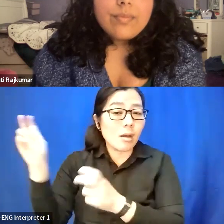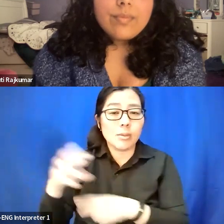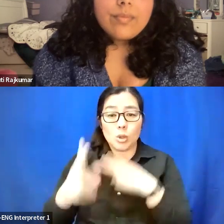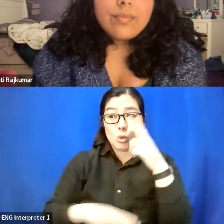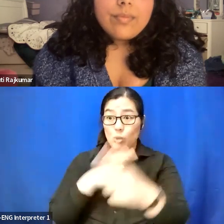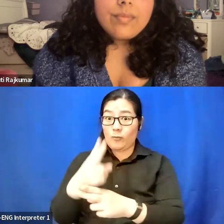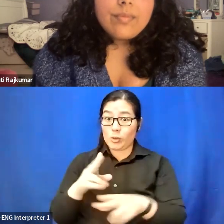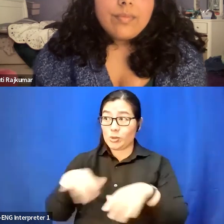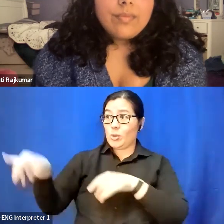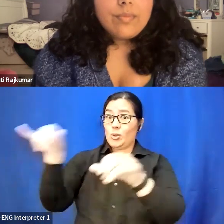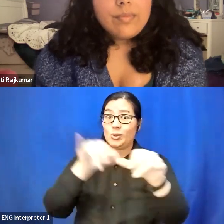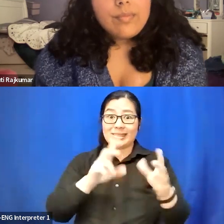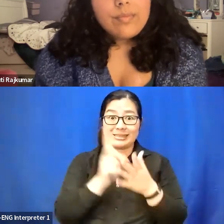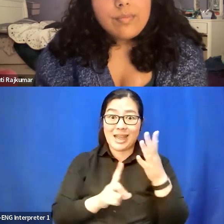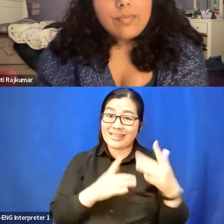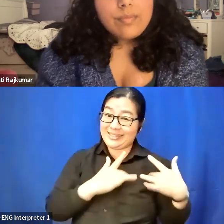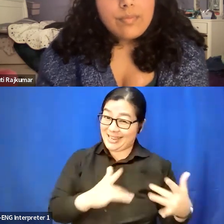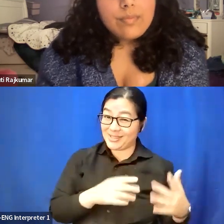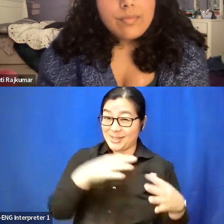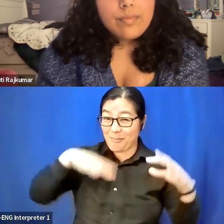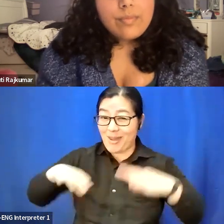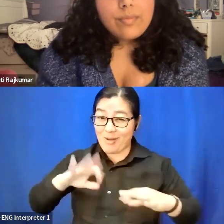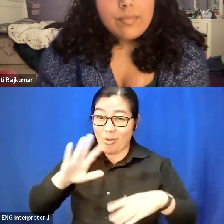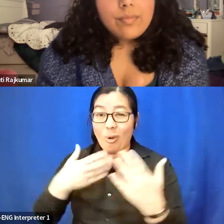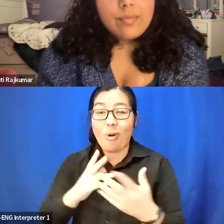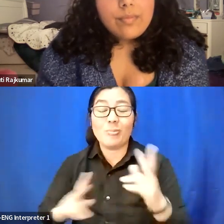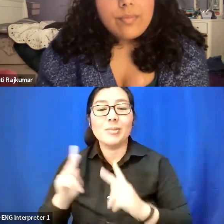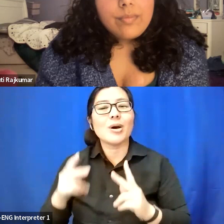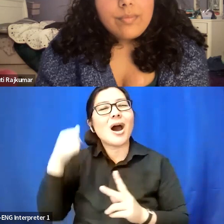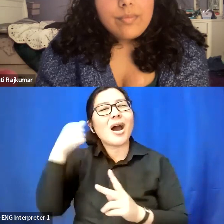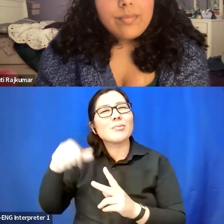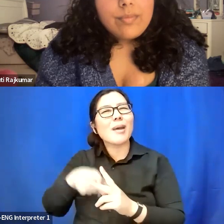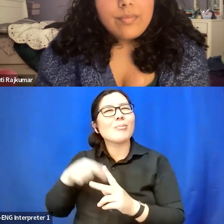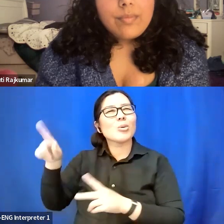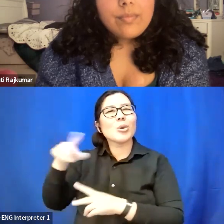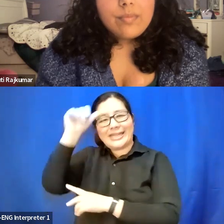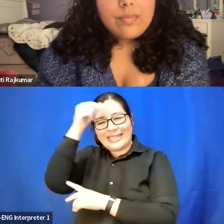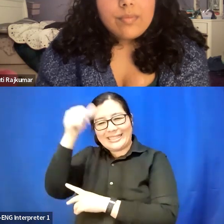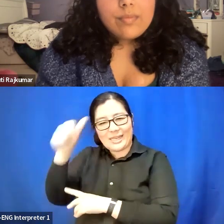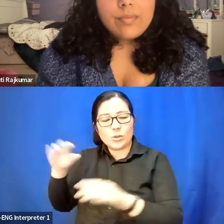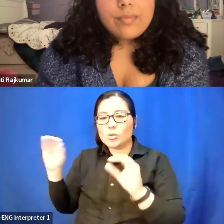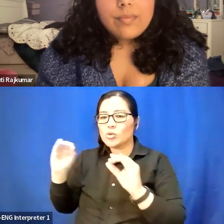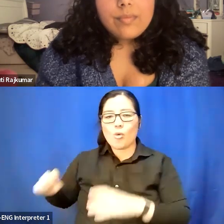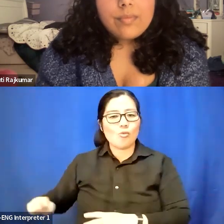I remember at my brother's wedding, there was no ramp to the stage, and we were in India. And so they built one.